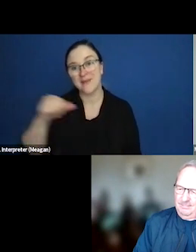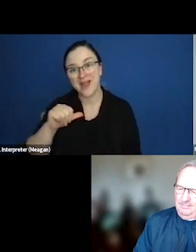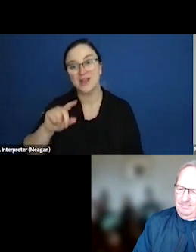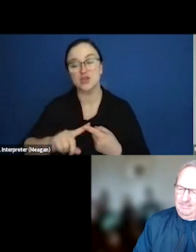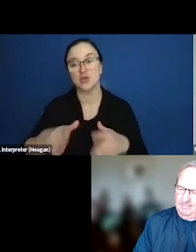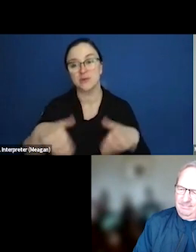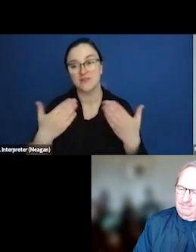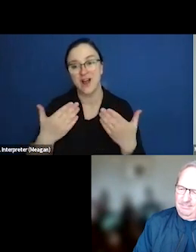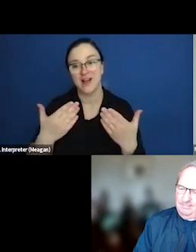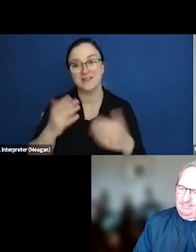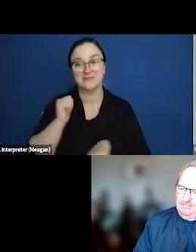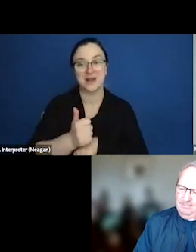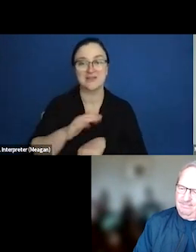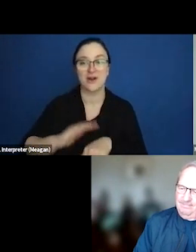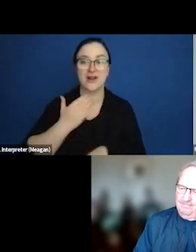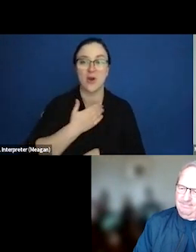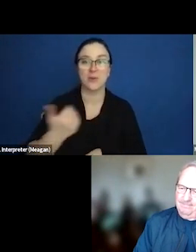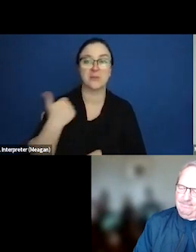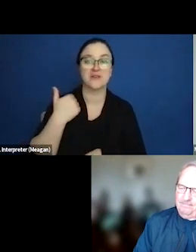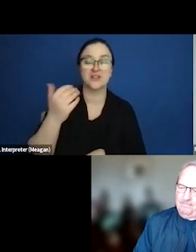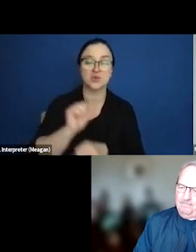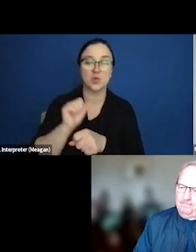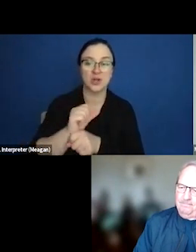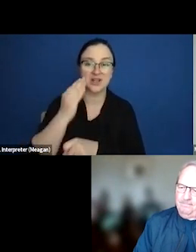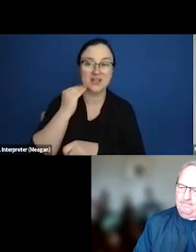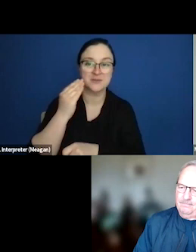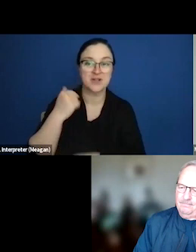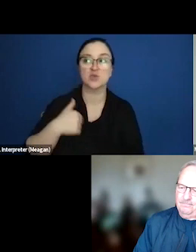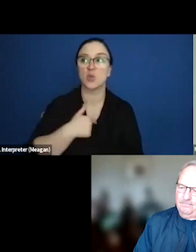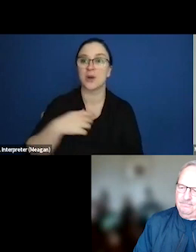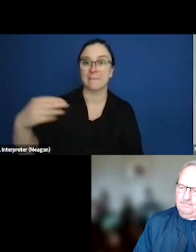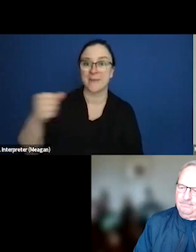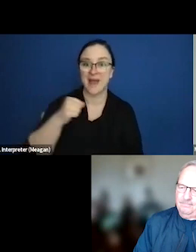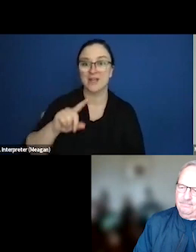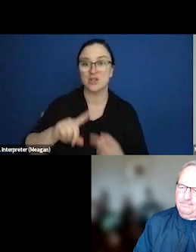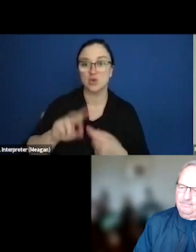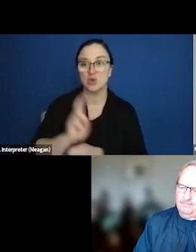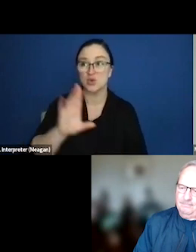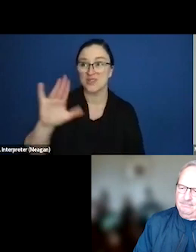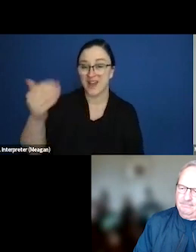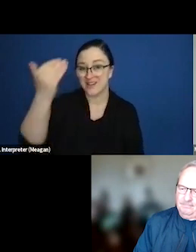based on our previous work experience, we're getting paid to use that knowledge